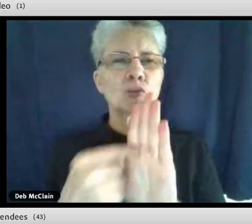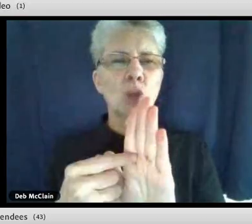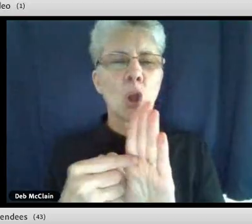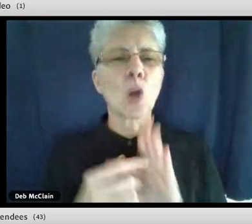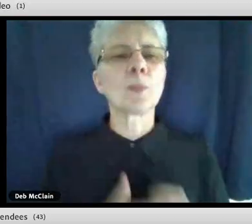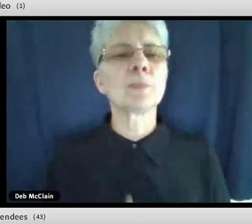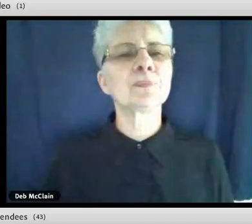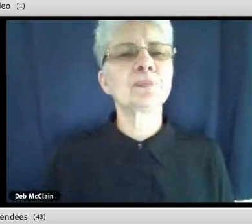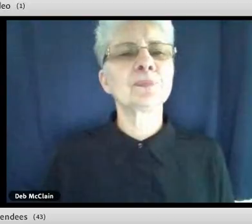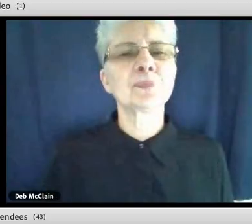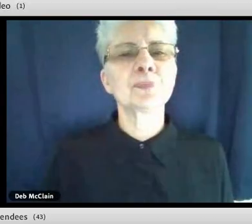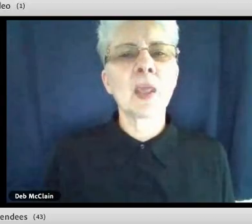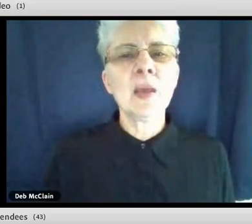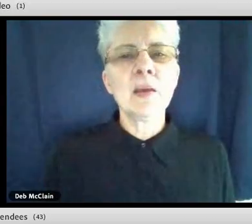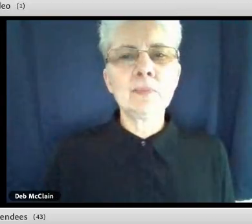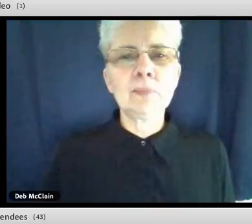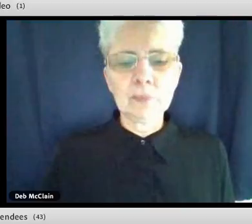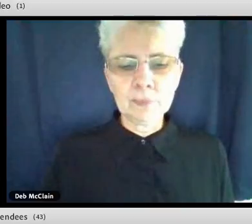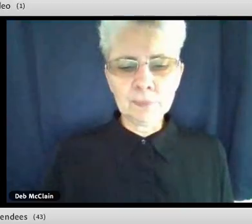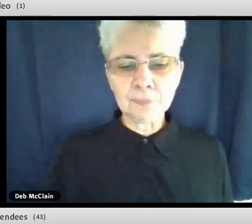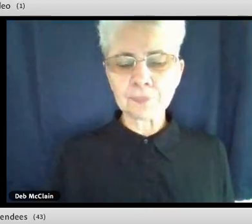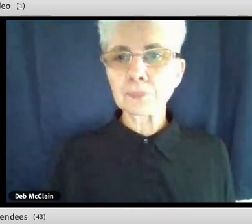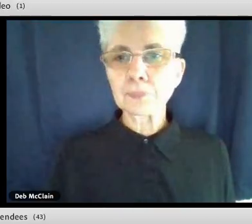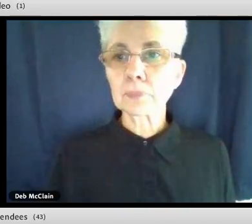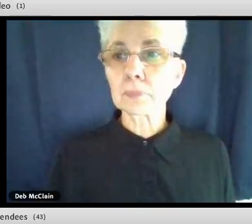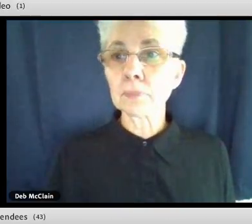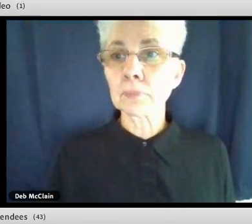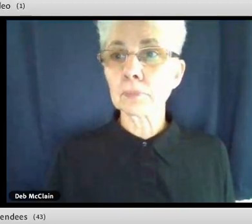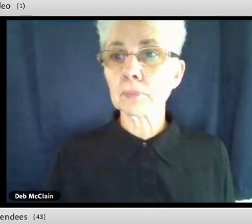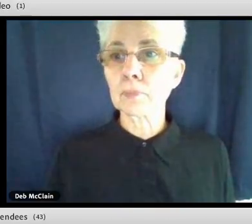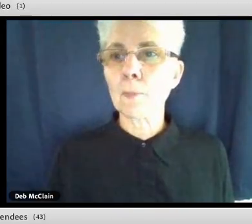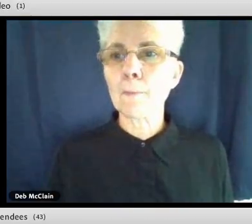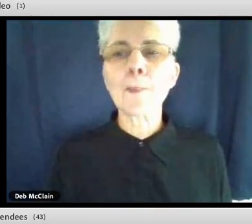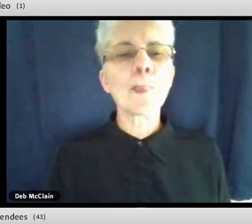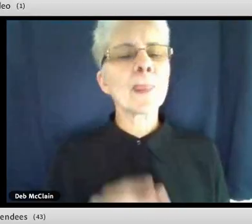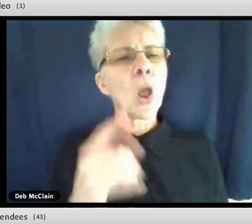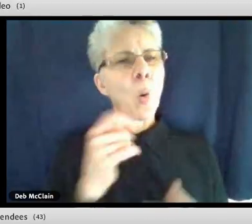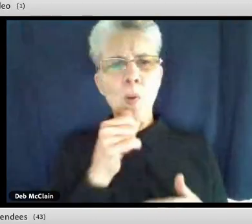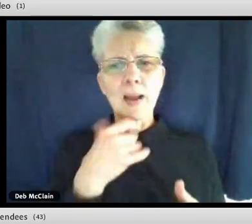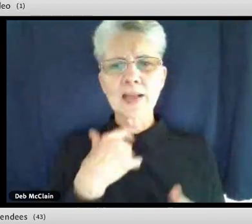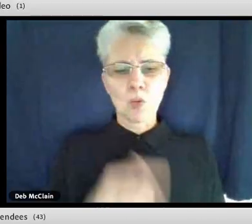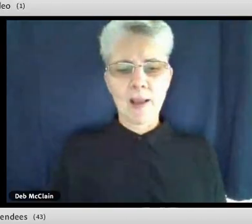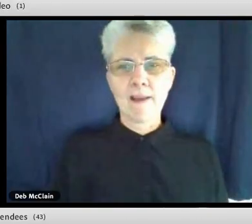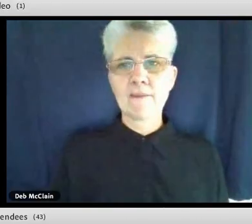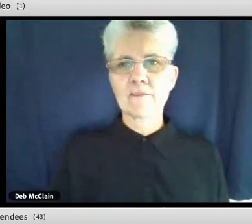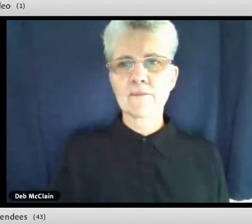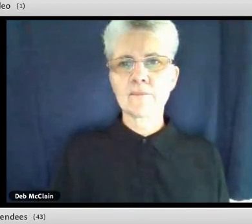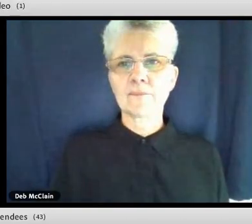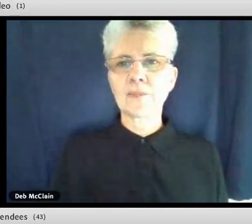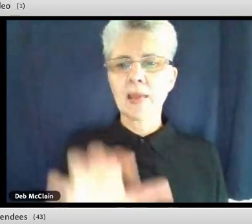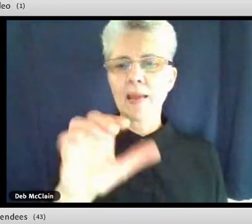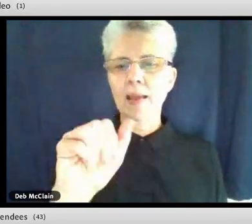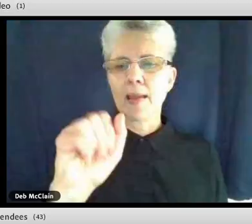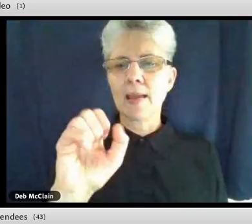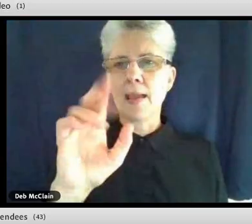Let me grab this URL for you in case you want to, and one that I don't have listed here is aerosols,